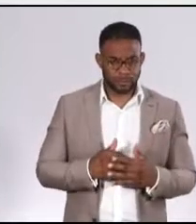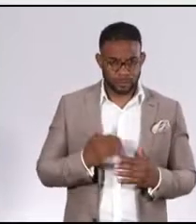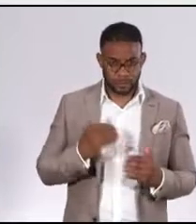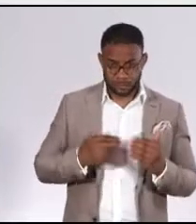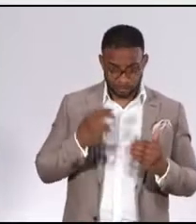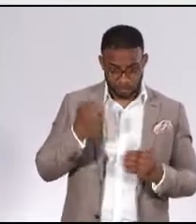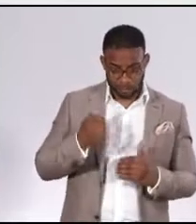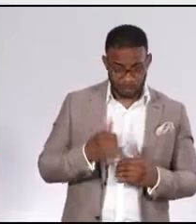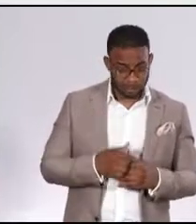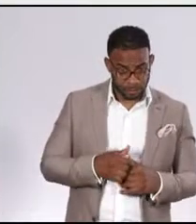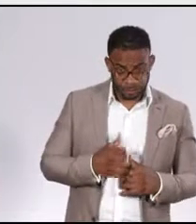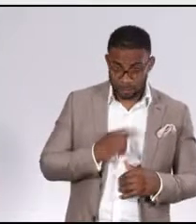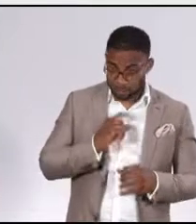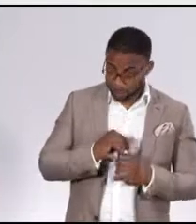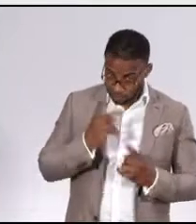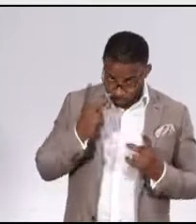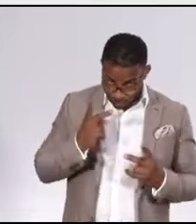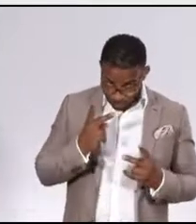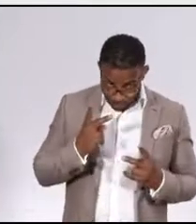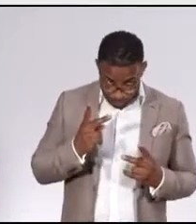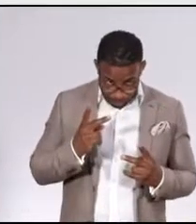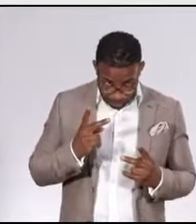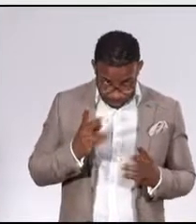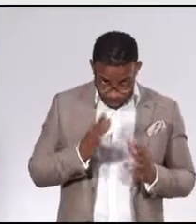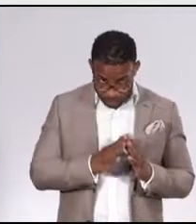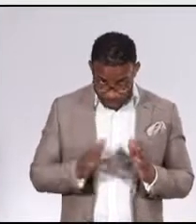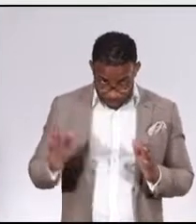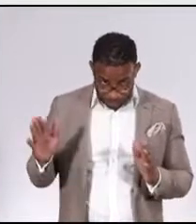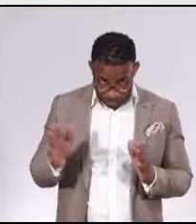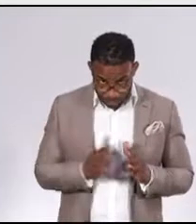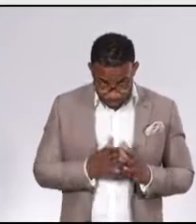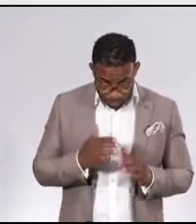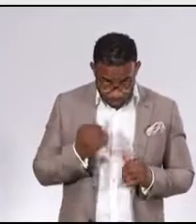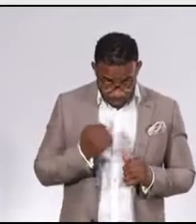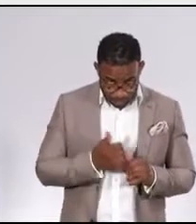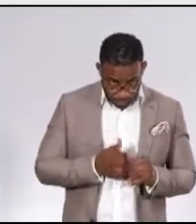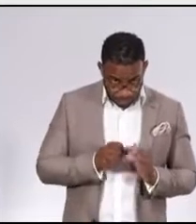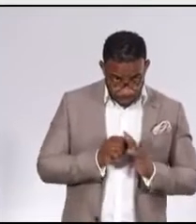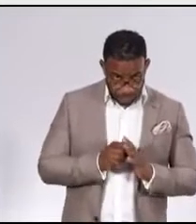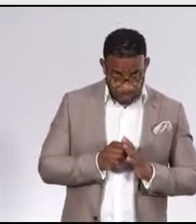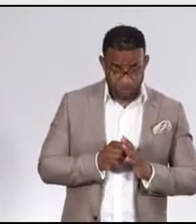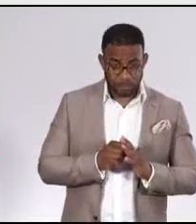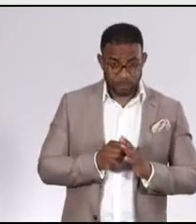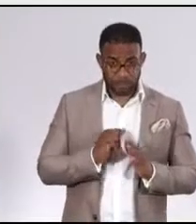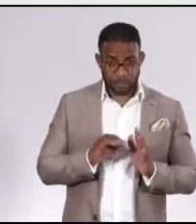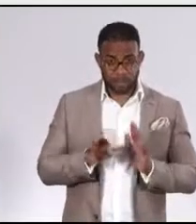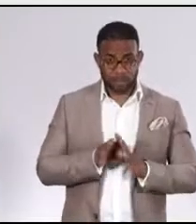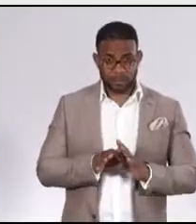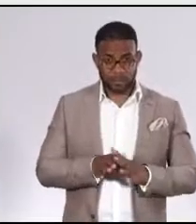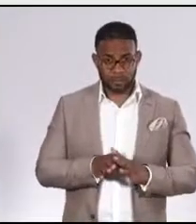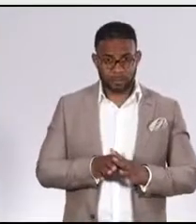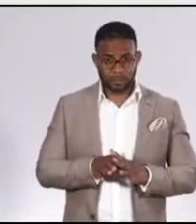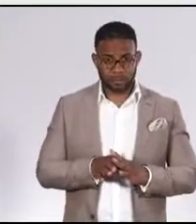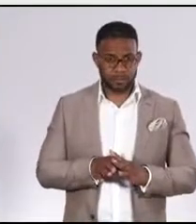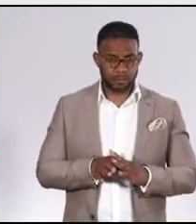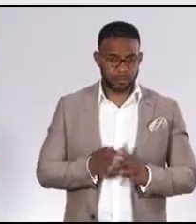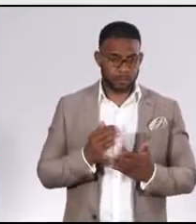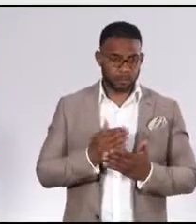um But we really do see quite a range here, every uh symptom we selected uh or or listed being selected.